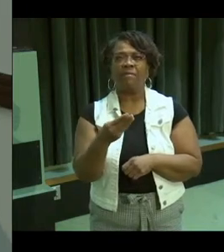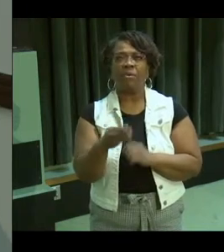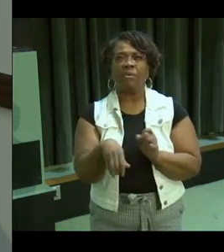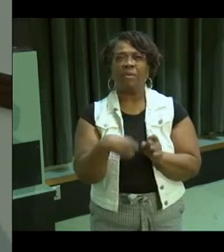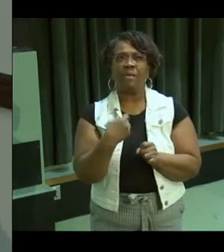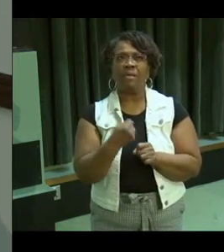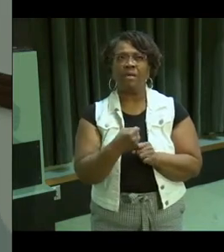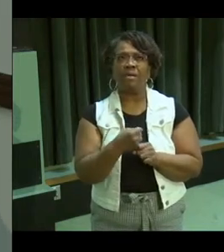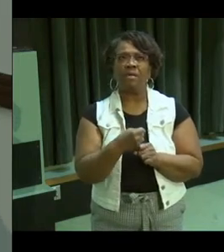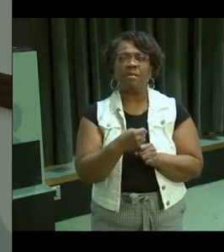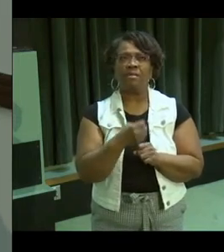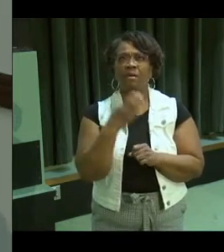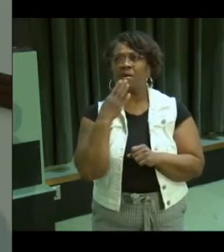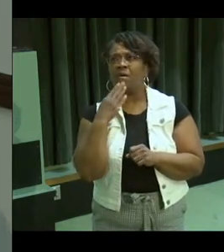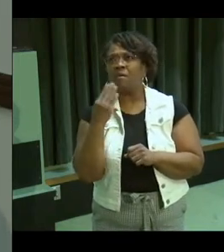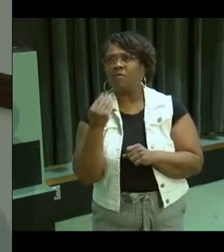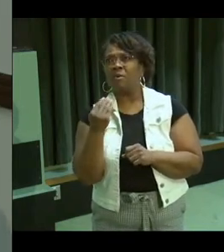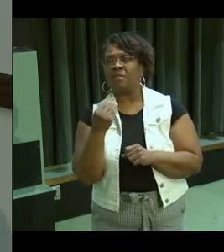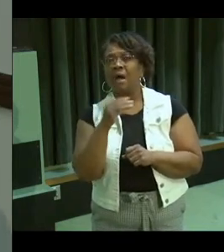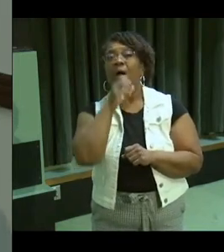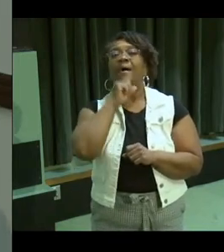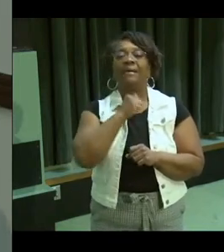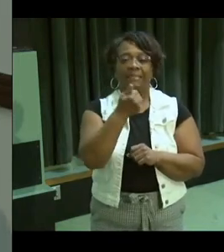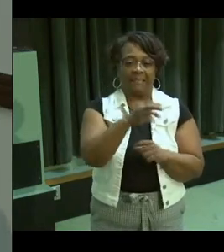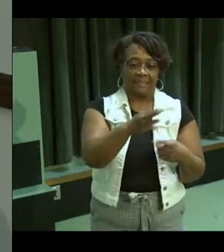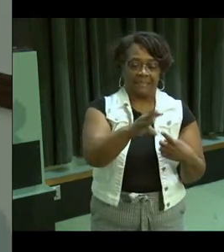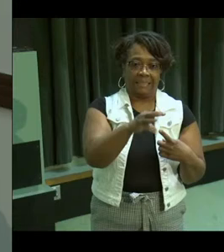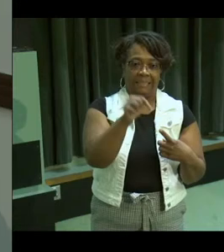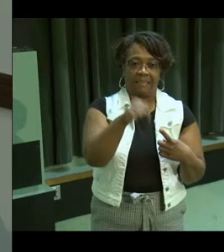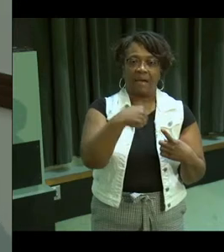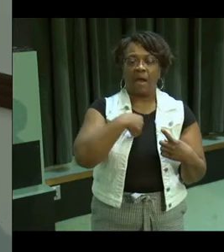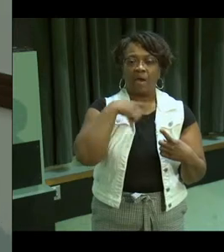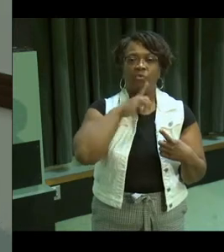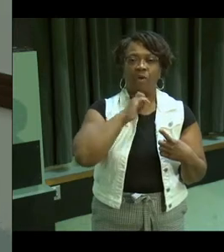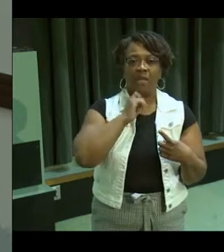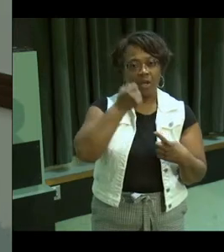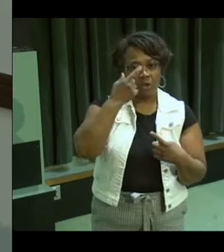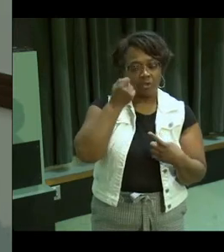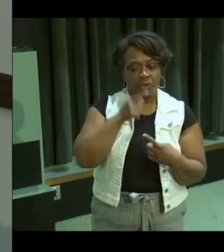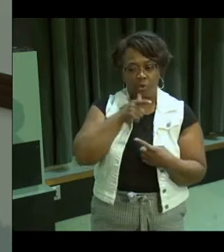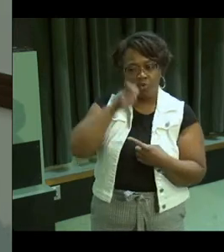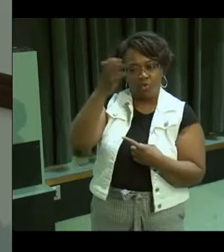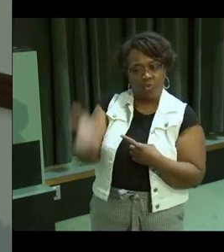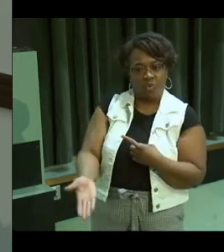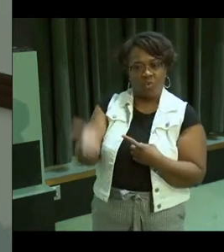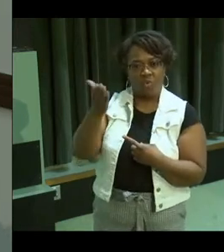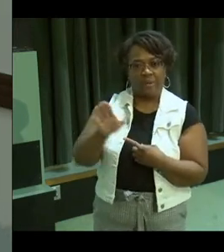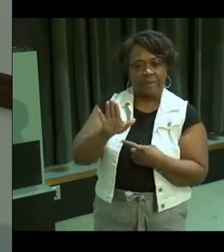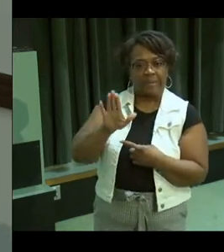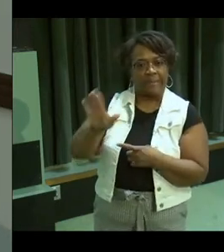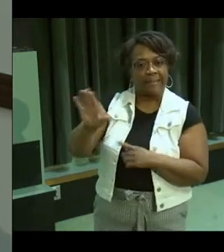years, 14, 16 is when I really